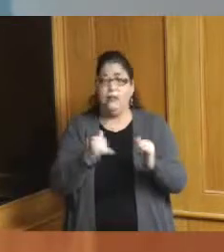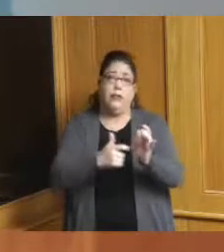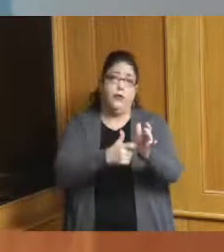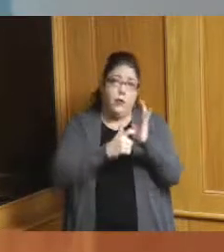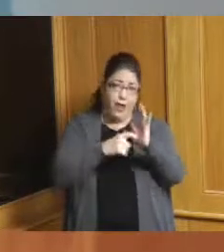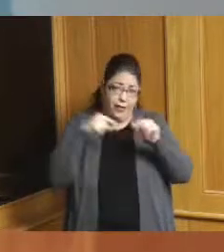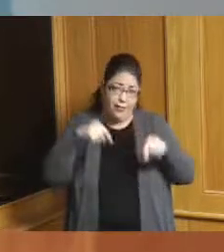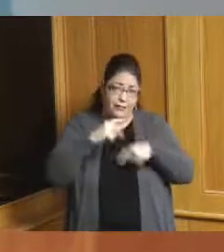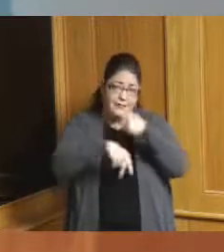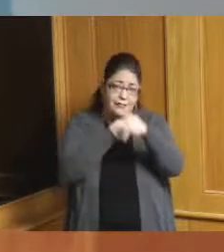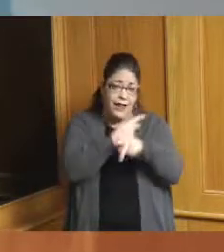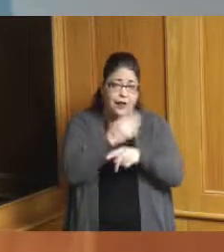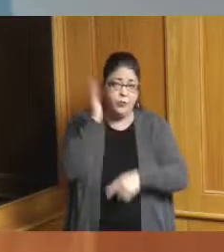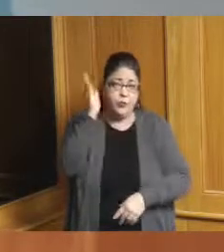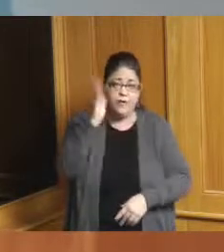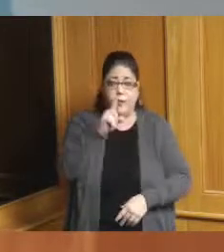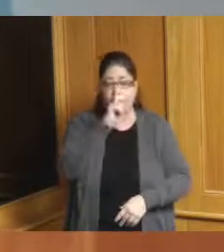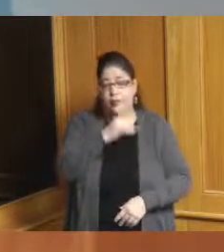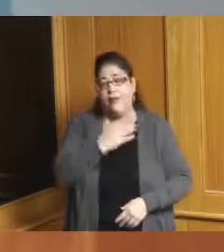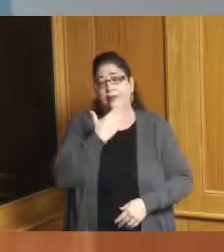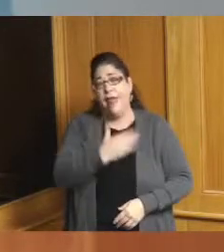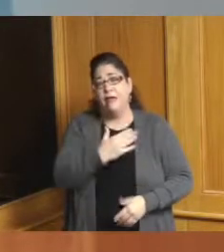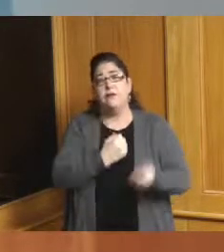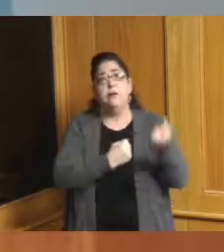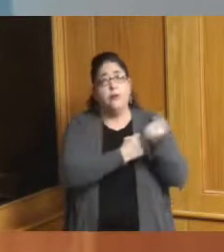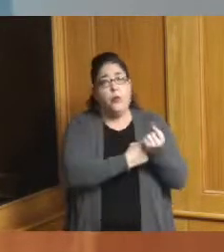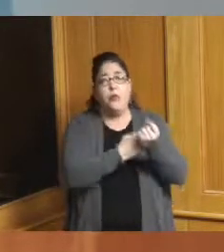you brought it forward and I also appreciate the support of both Commissioners for the continuity